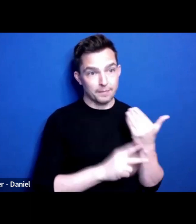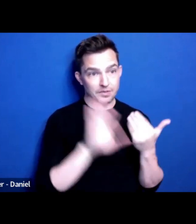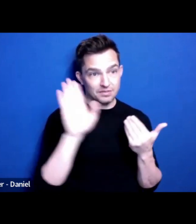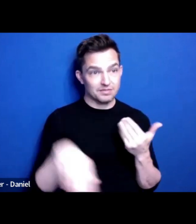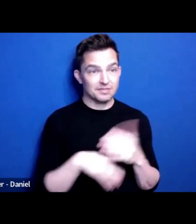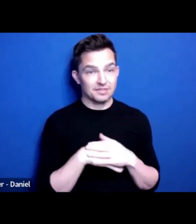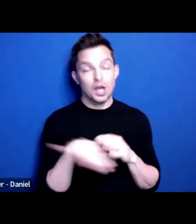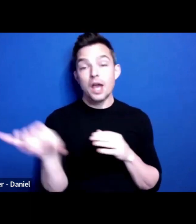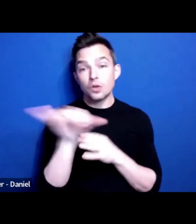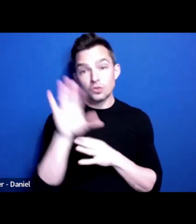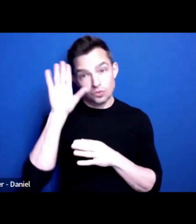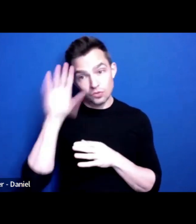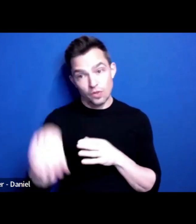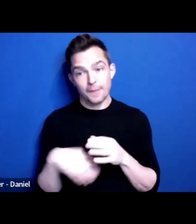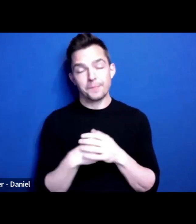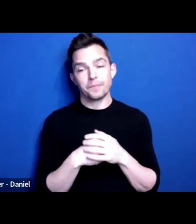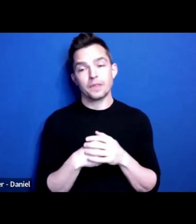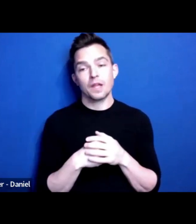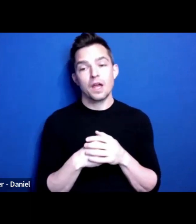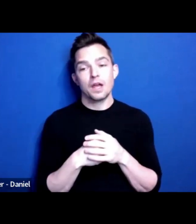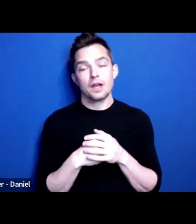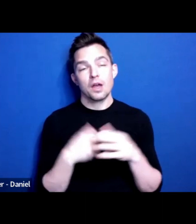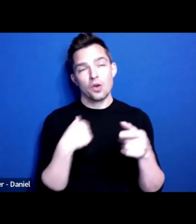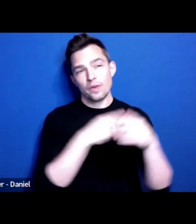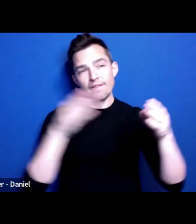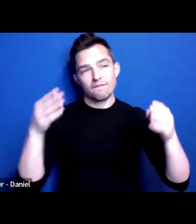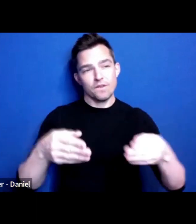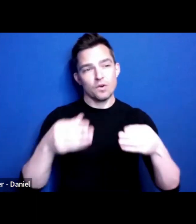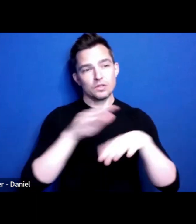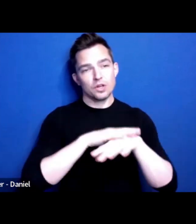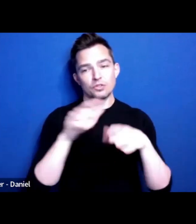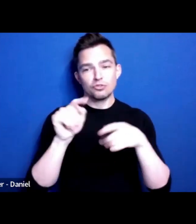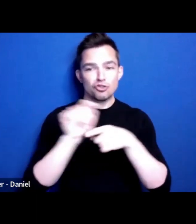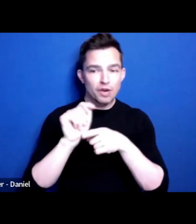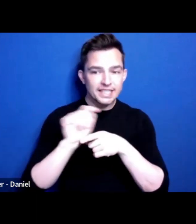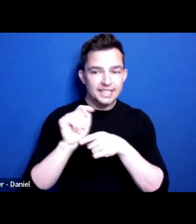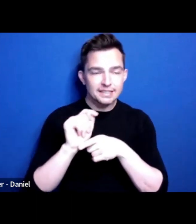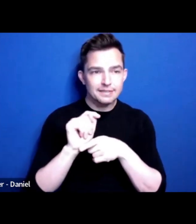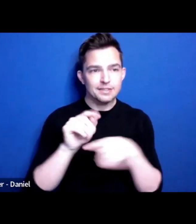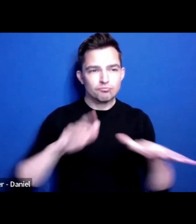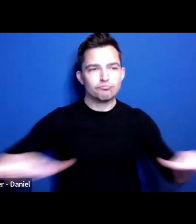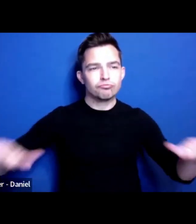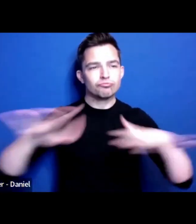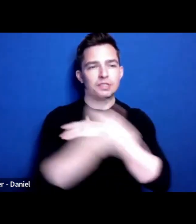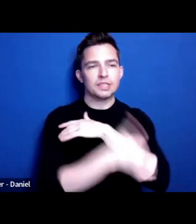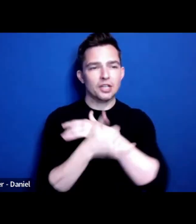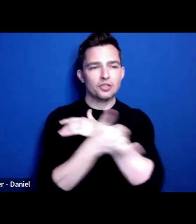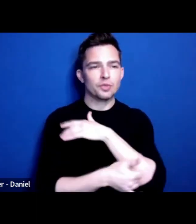you know that we focus on training across the country, you know, all programs are a little